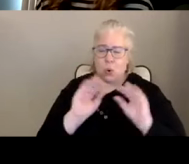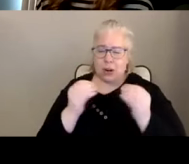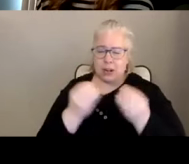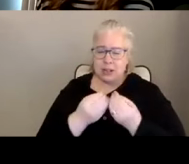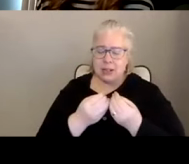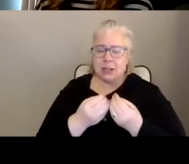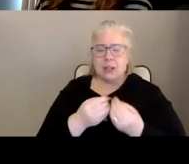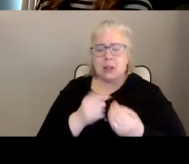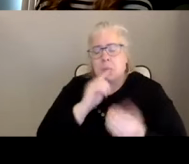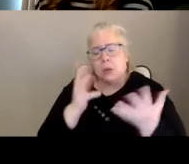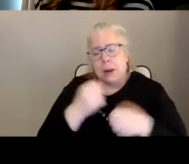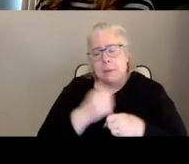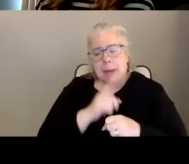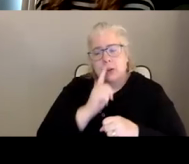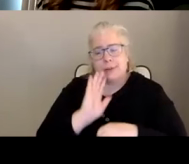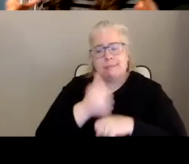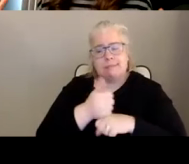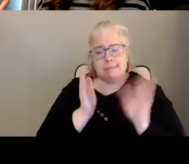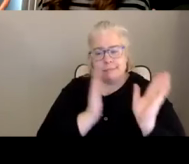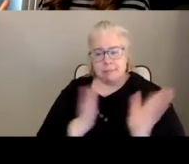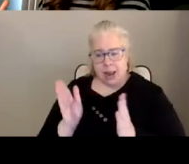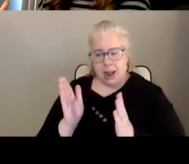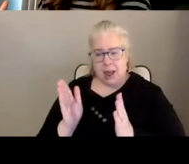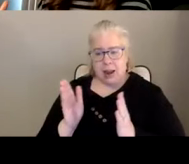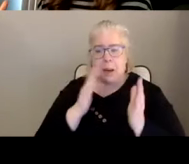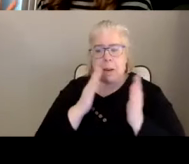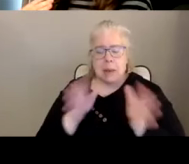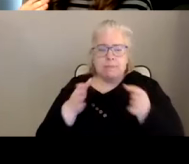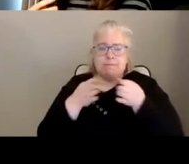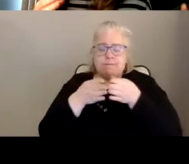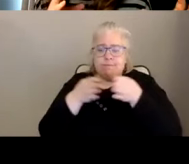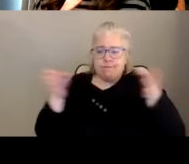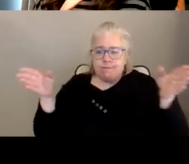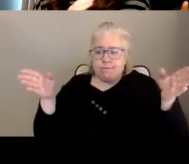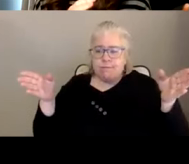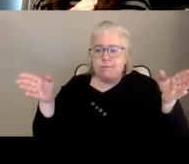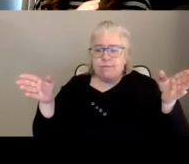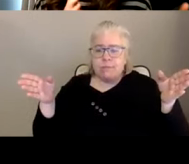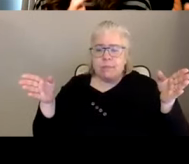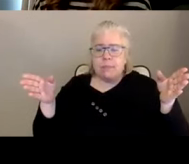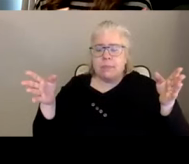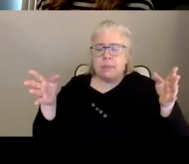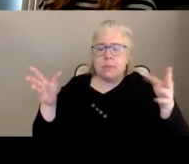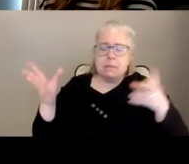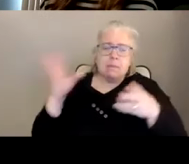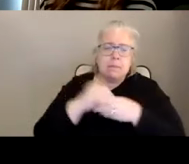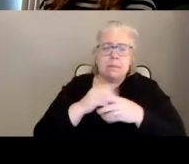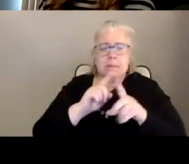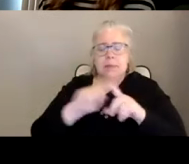You really want to put together a plan that's broad in terms of the types of considerations you make.